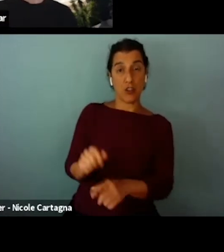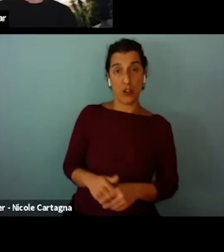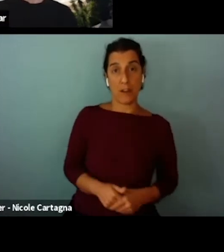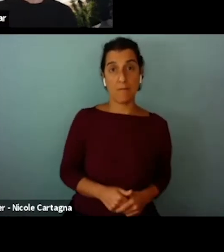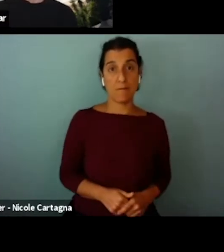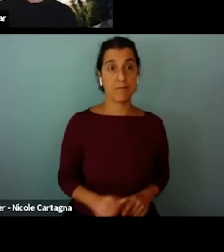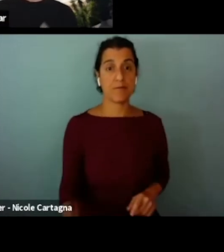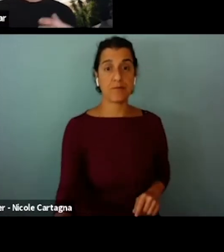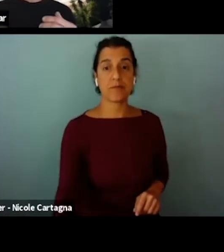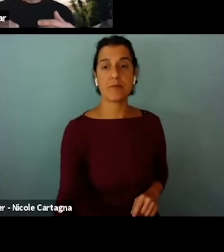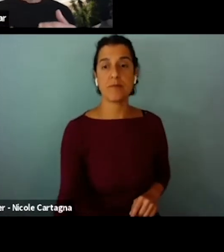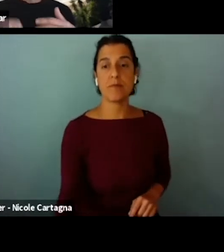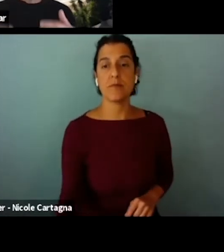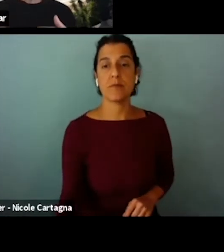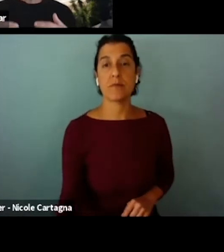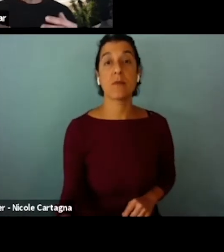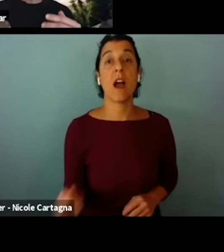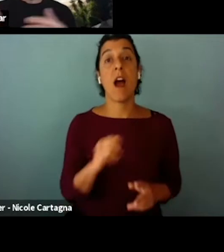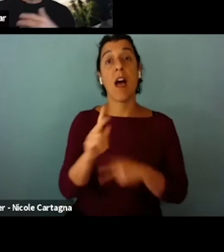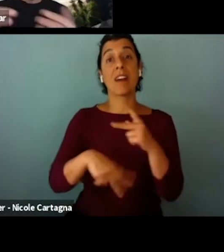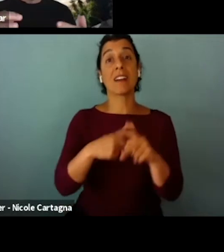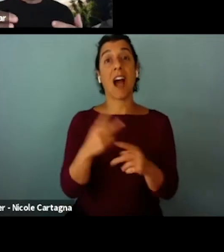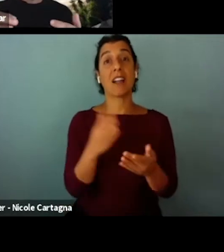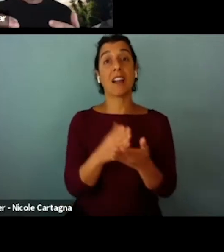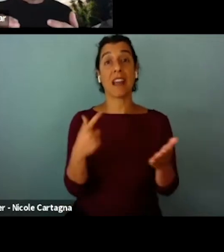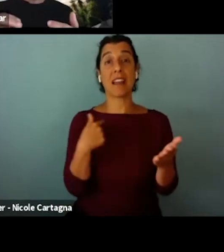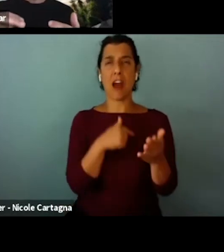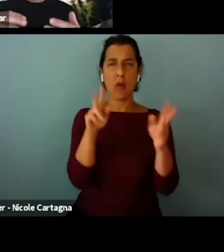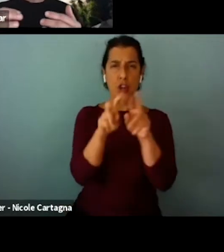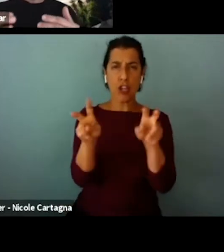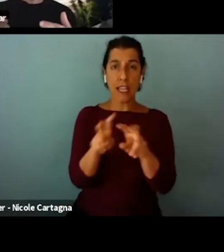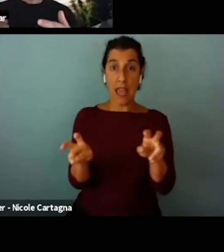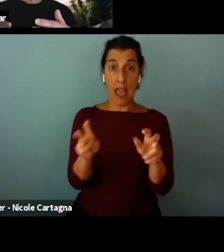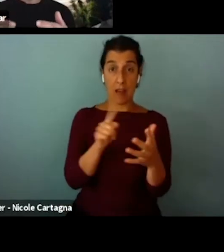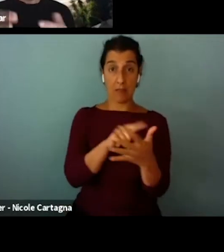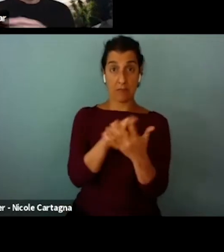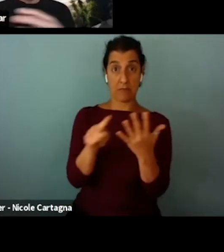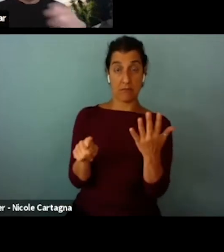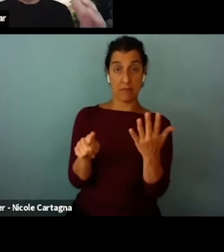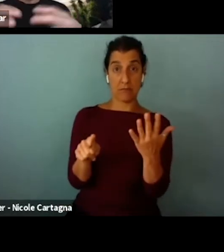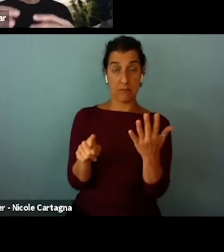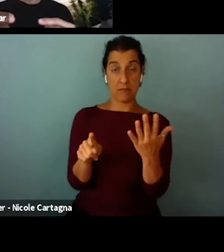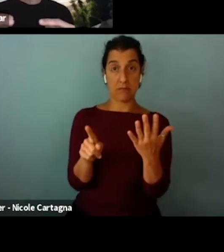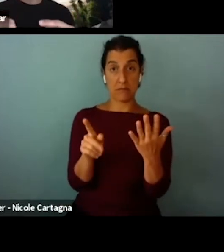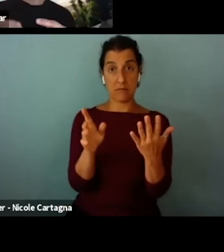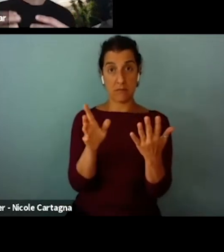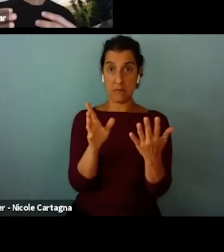so the types of things that we're looking at in in to to compare are things like